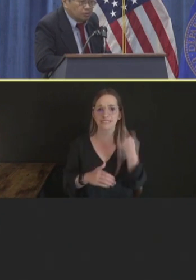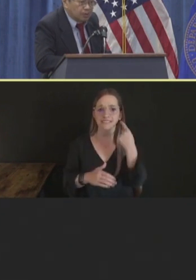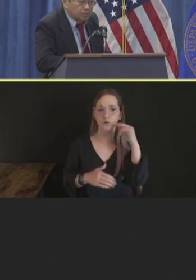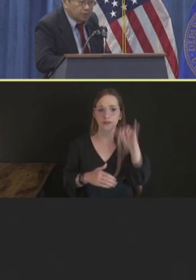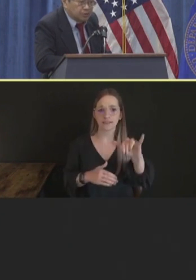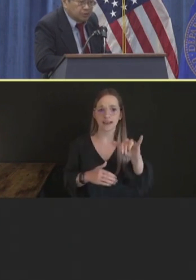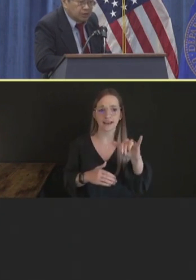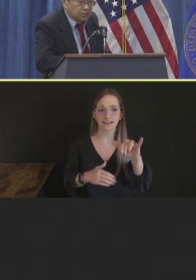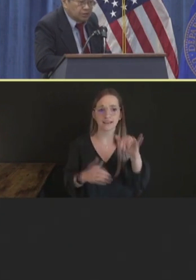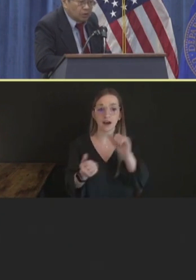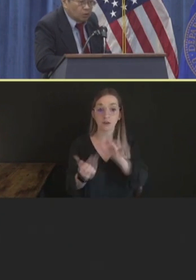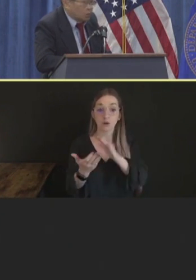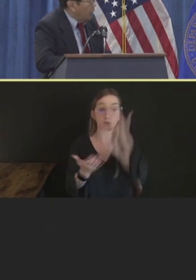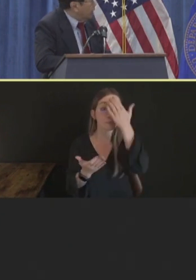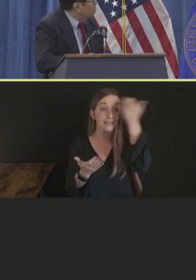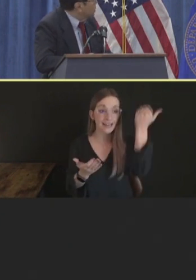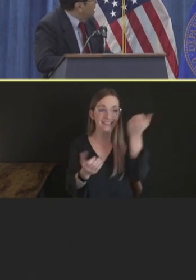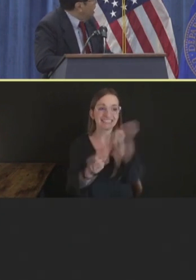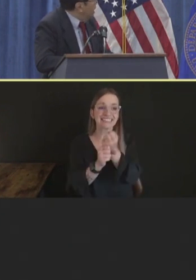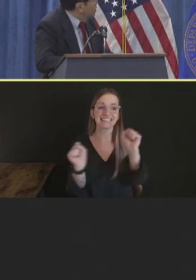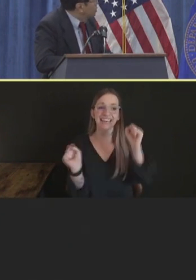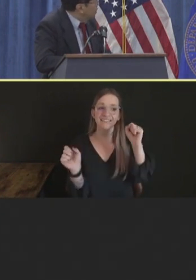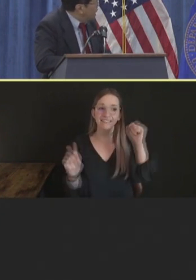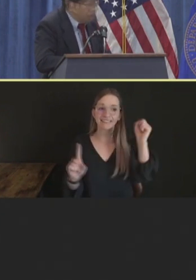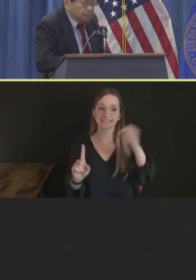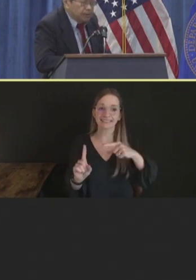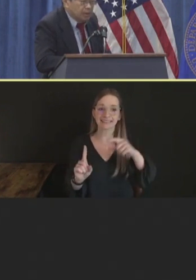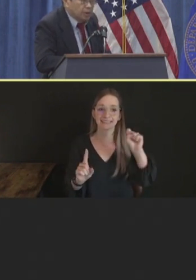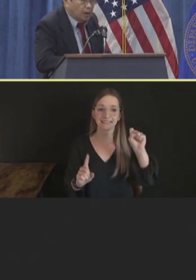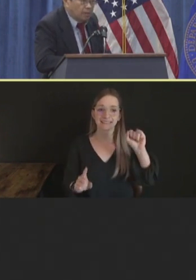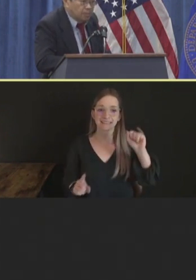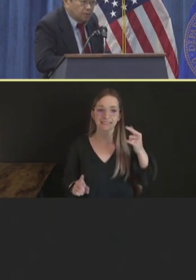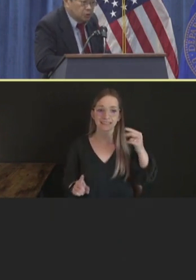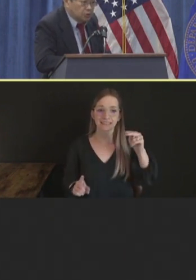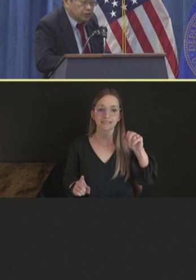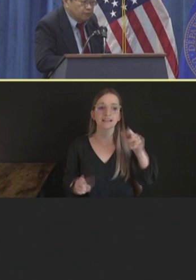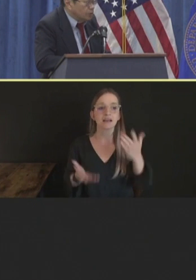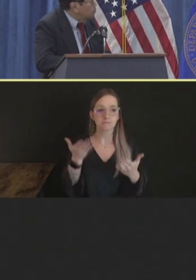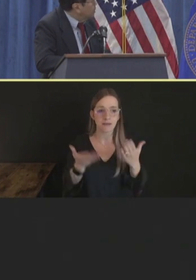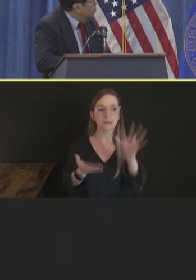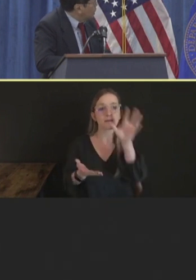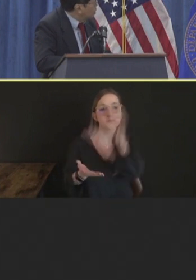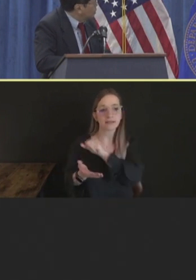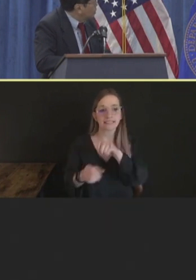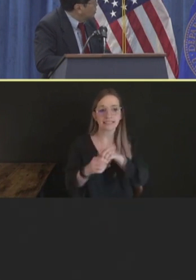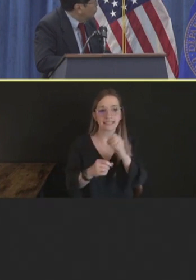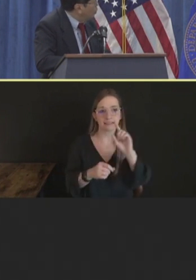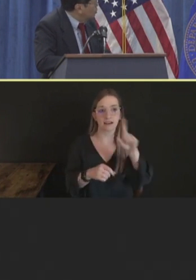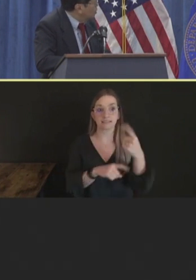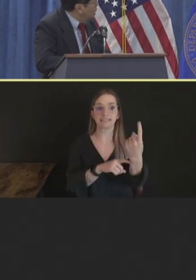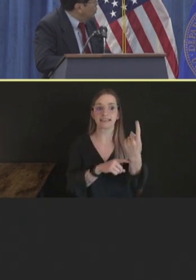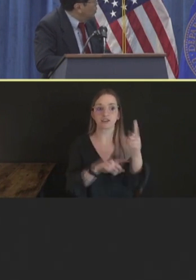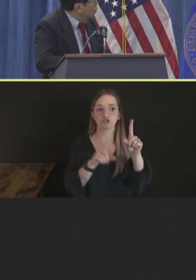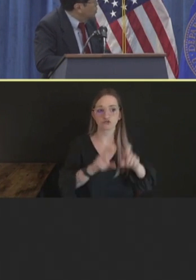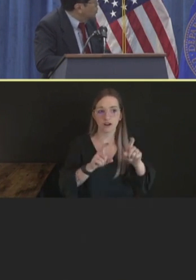be missed in a single trial. And so that then became an opportunity for the SPEAC project to be formed where we try